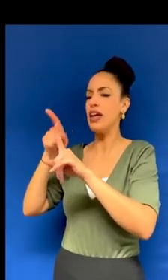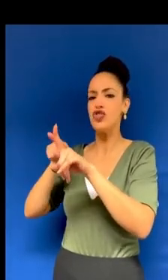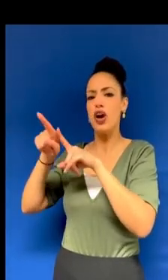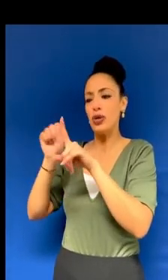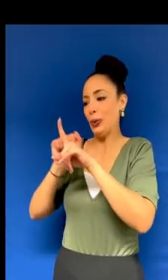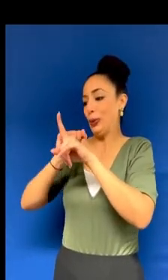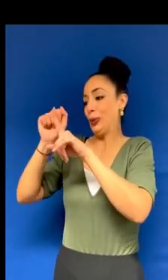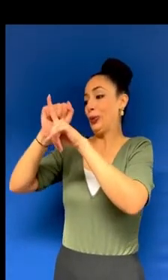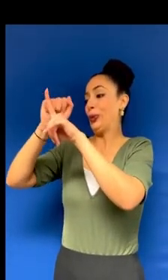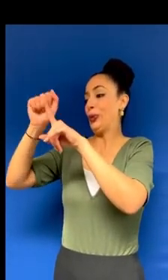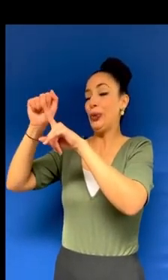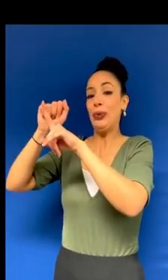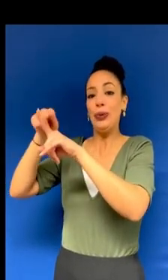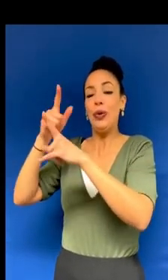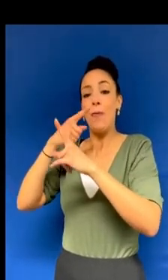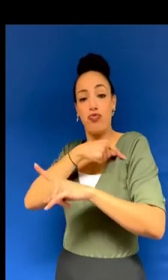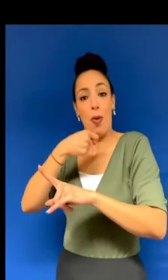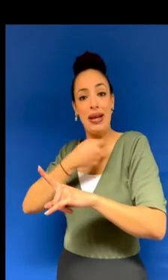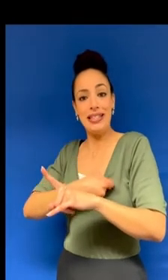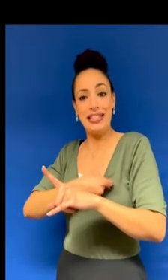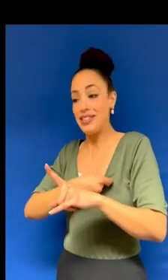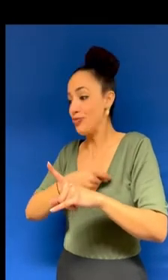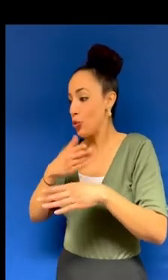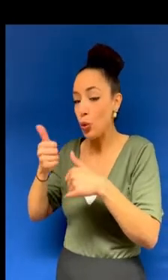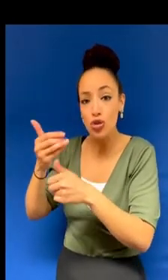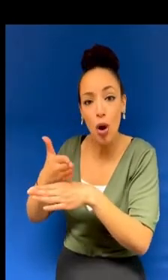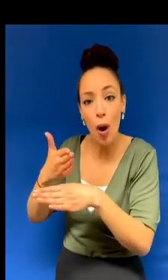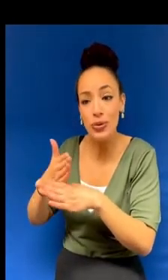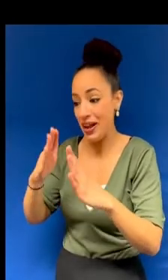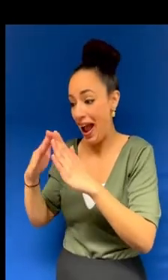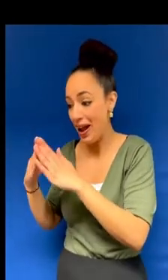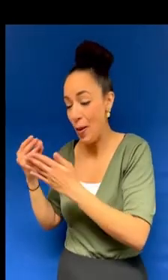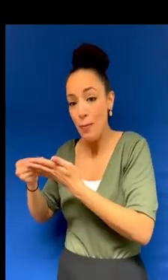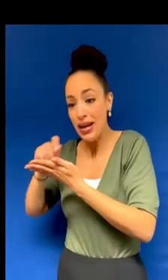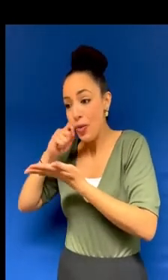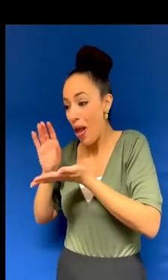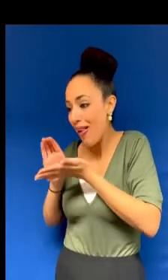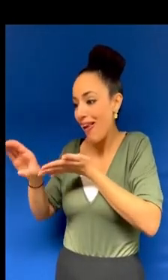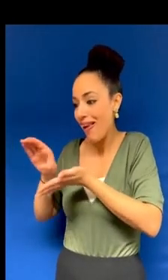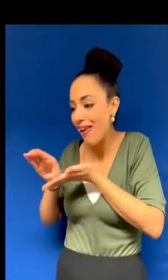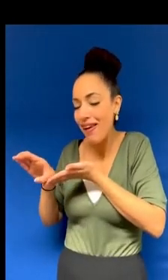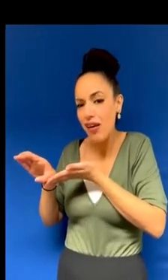huge sign of just how much the Olympic Games and gentrifying force had utterly failed that